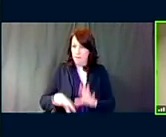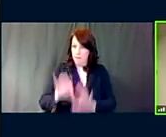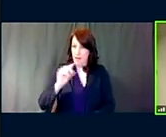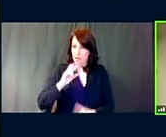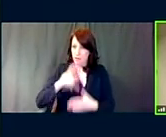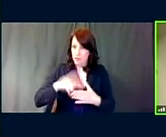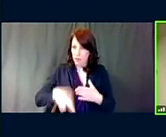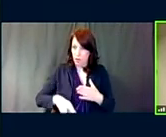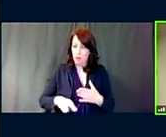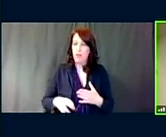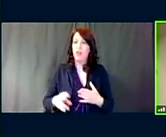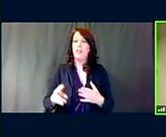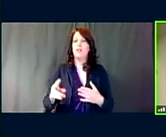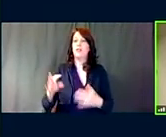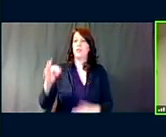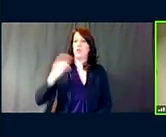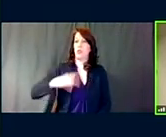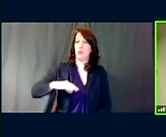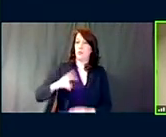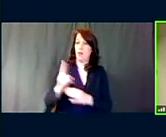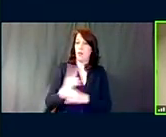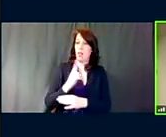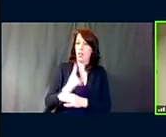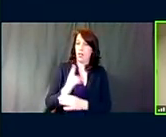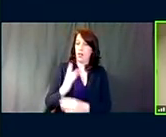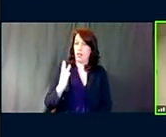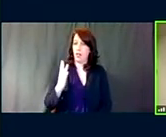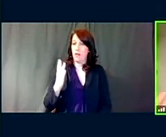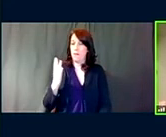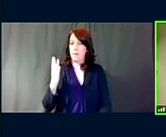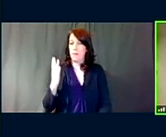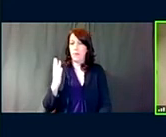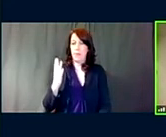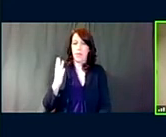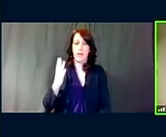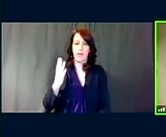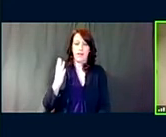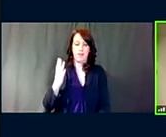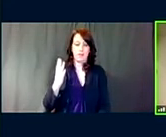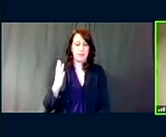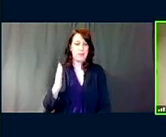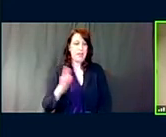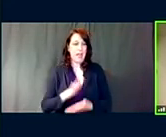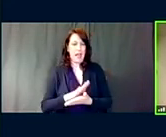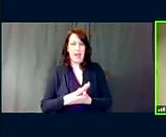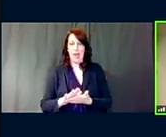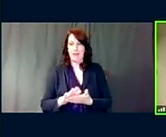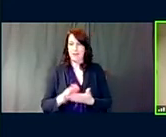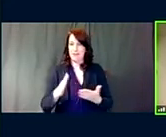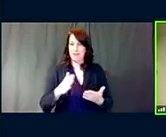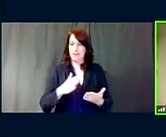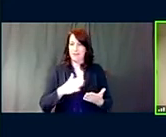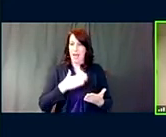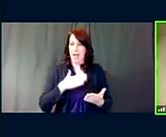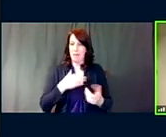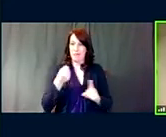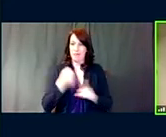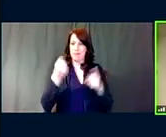WE'RE FINDING. IT'S ACTUALLY USEFUL BECAUSE IT IS ONE NICE HAPPY COINCIDENCE